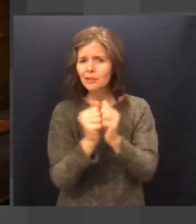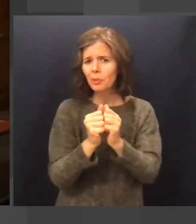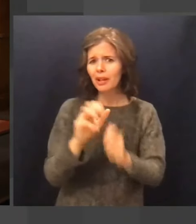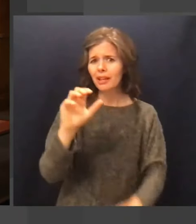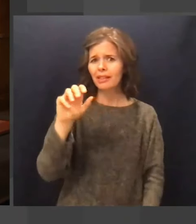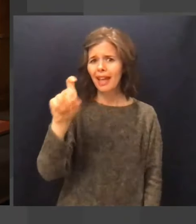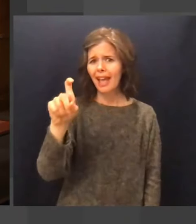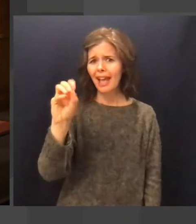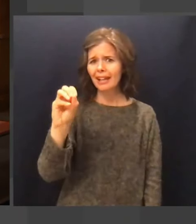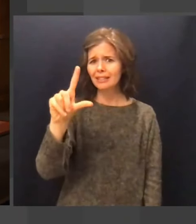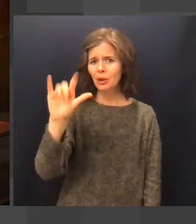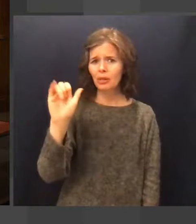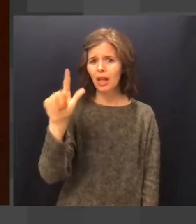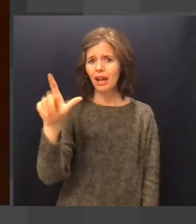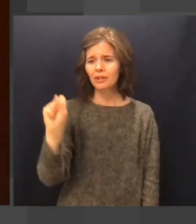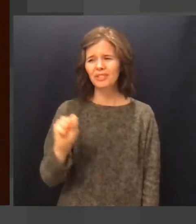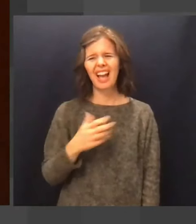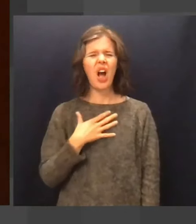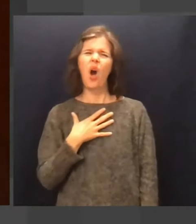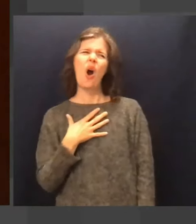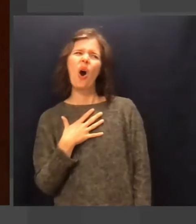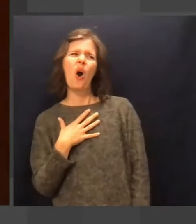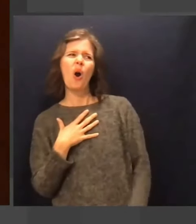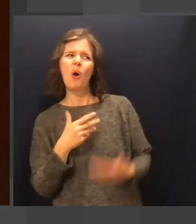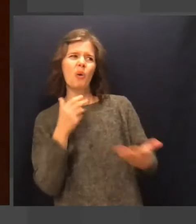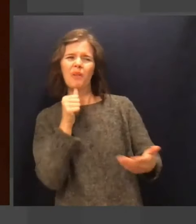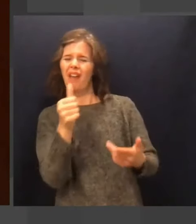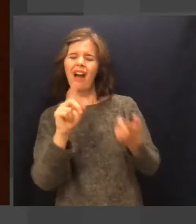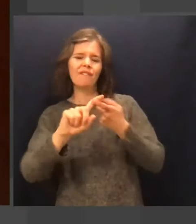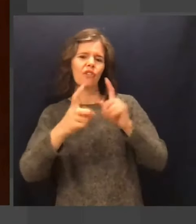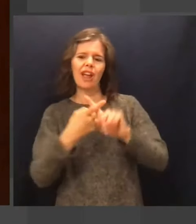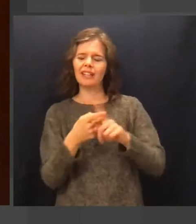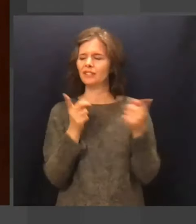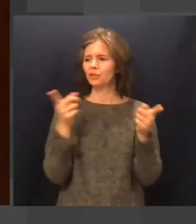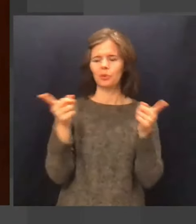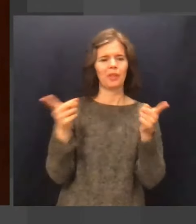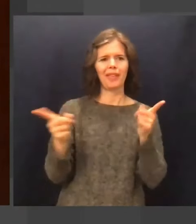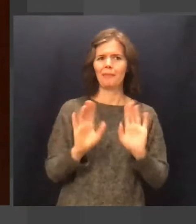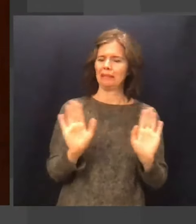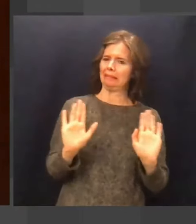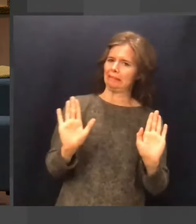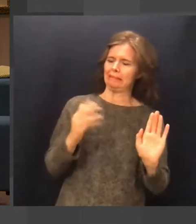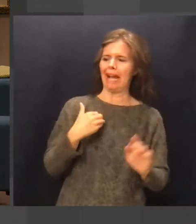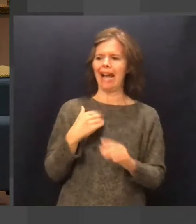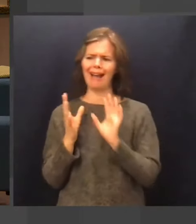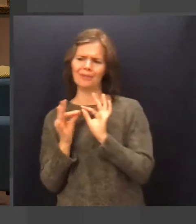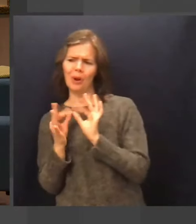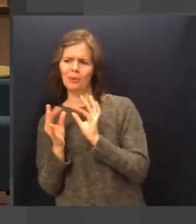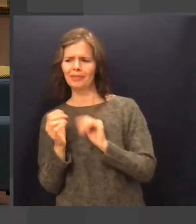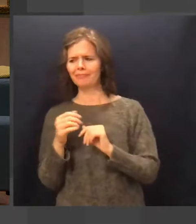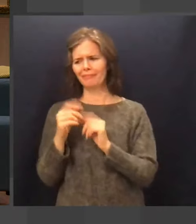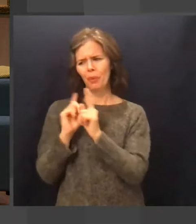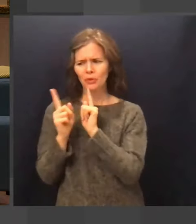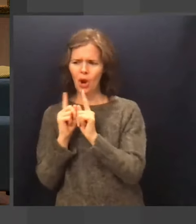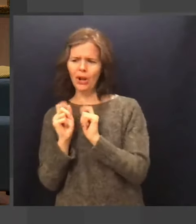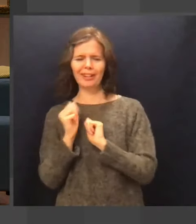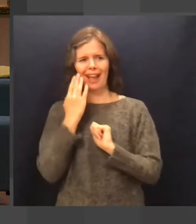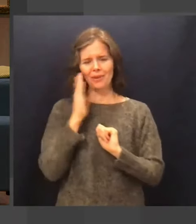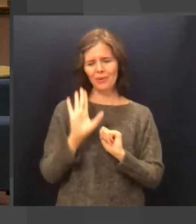AXOLOTLS? THEY ARE PREDATORS SO I'M NOT SURE. THE AXOLOTLS MIGHT ACTUALLY